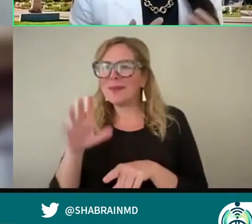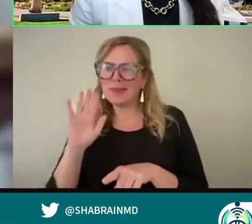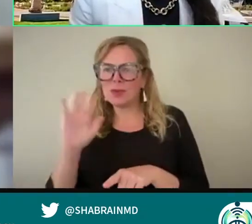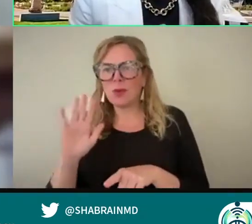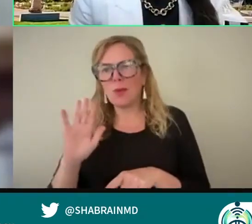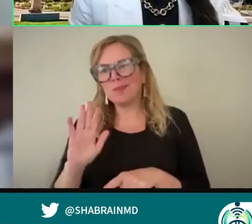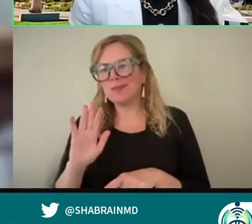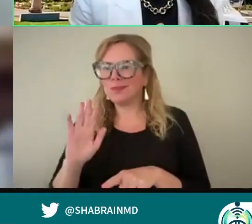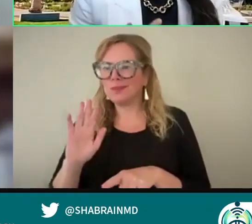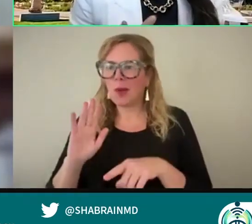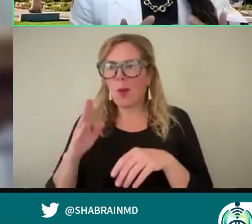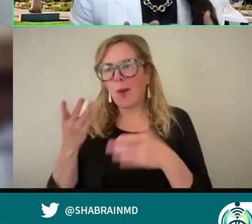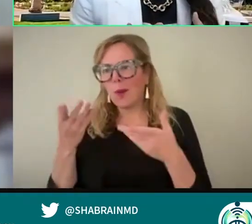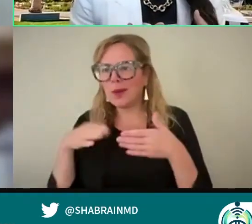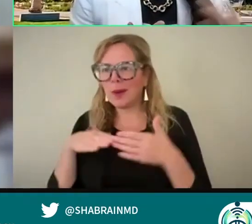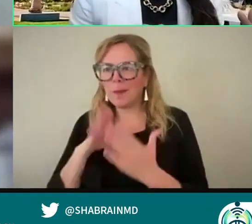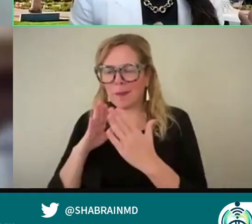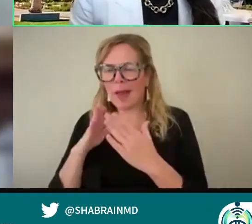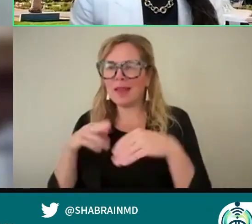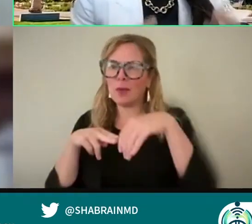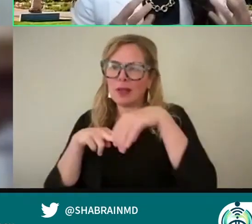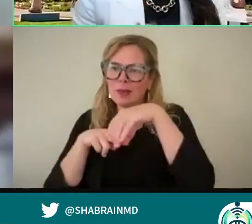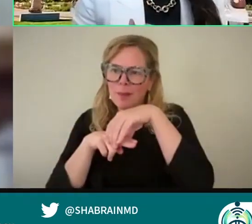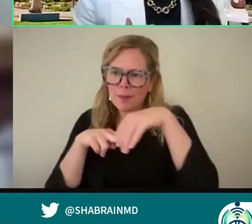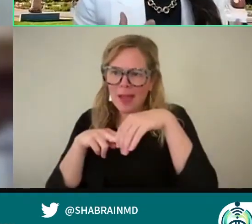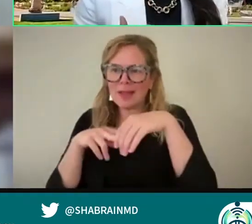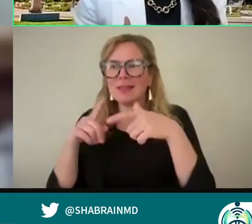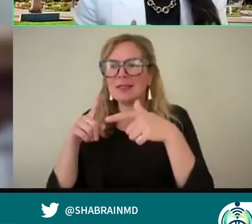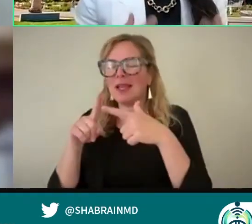spinal fluid, so that's really advancing. So if you can imagine we can do some of